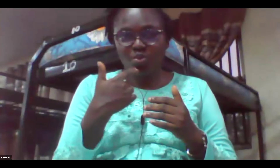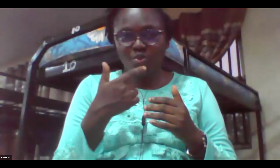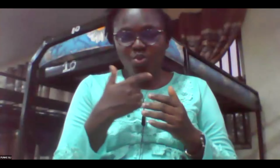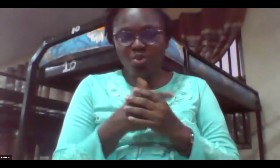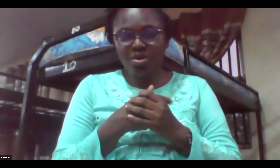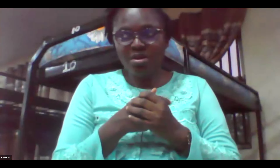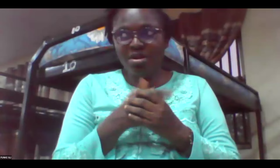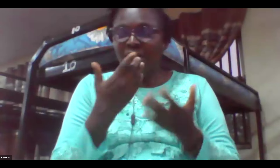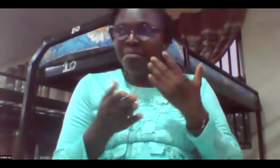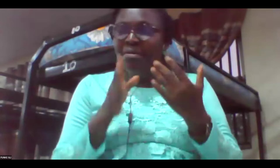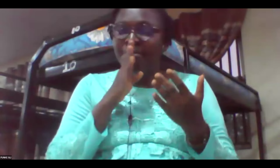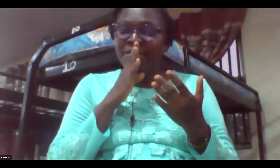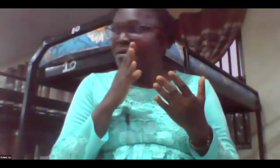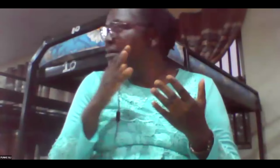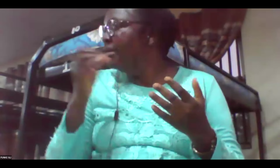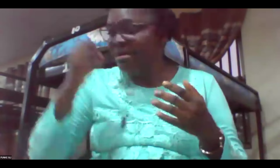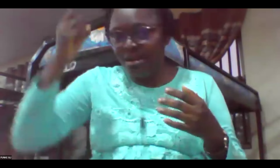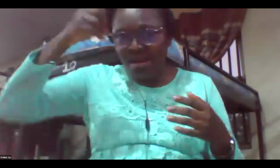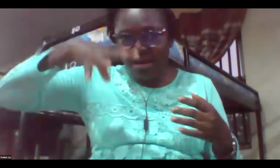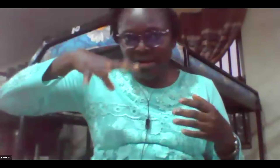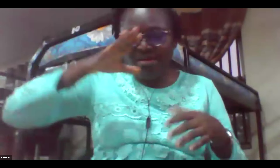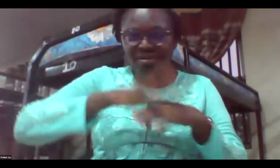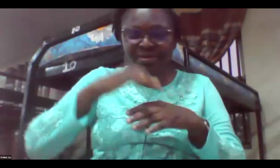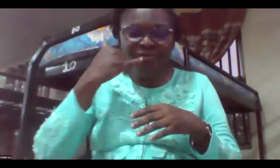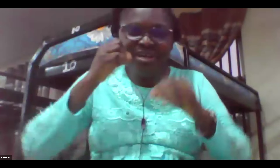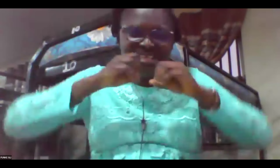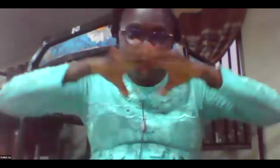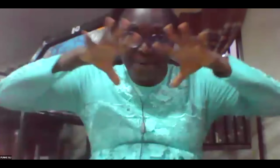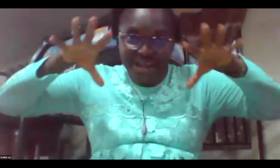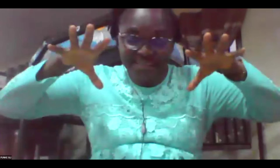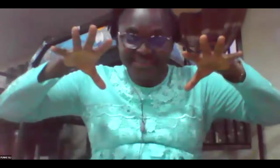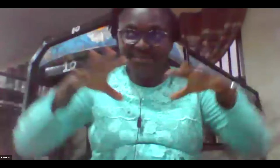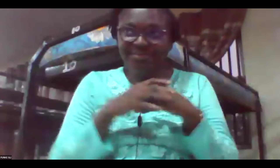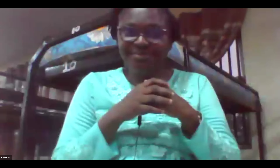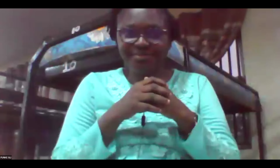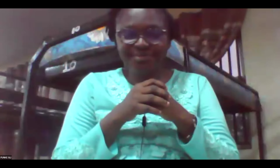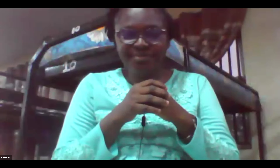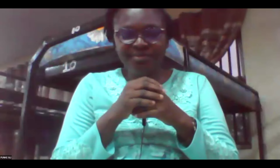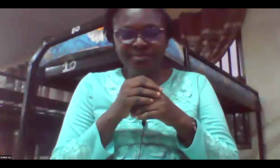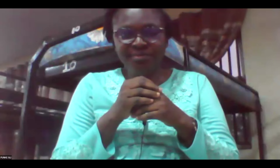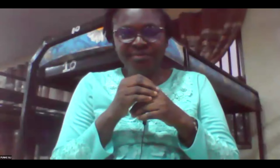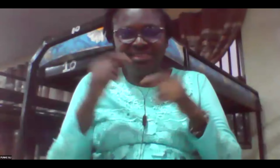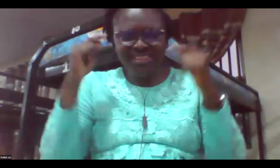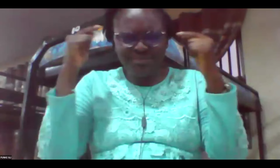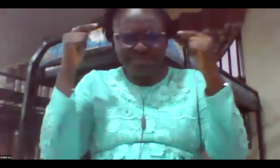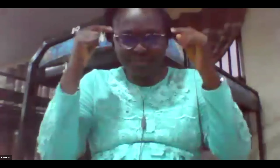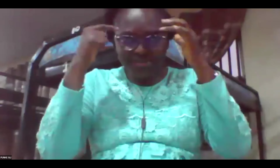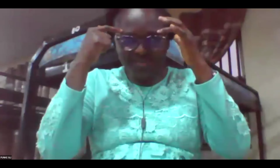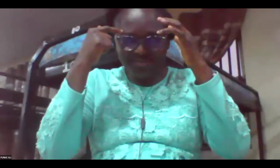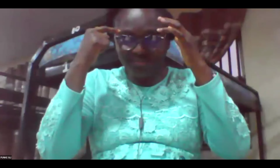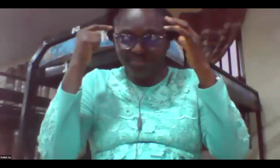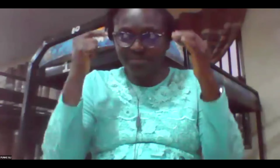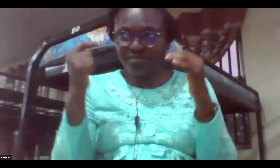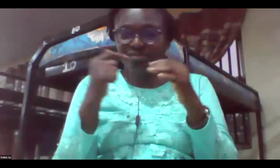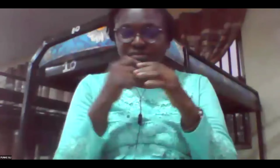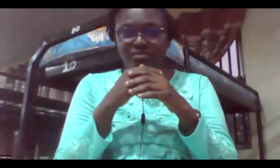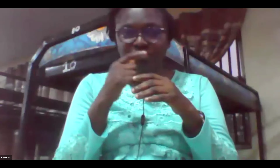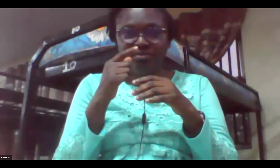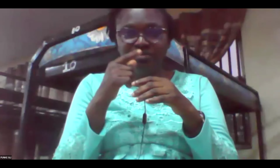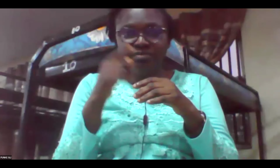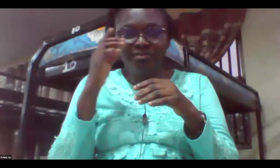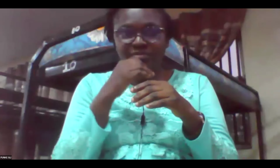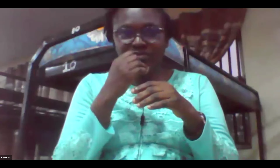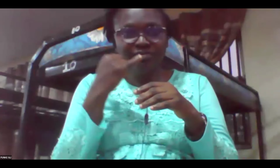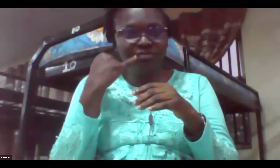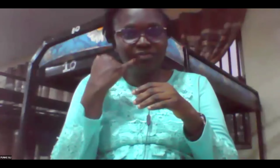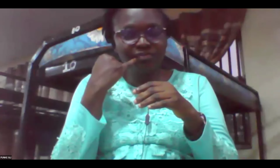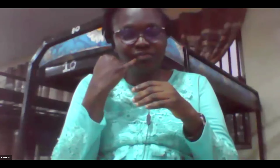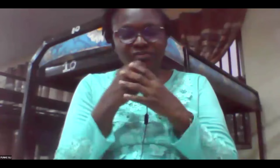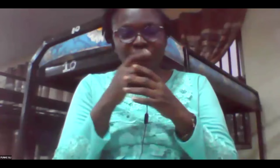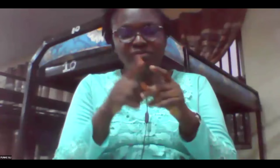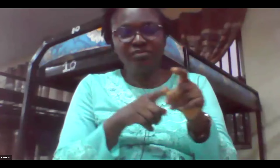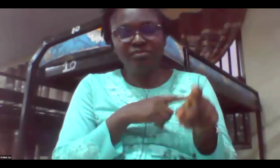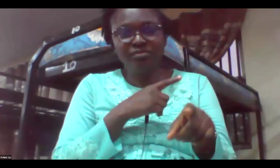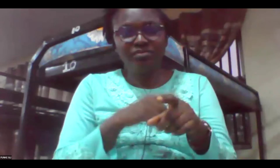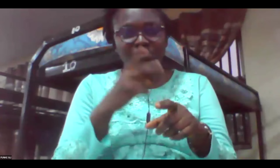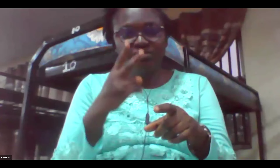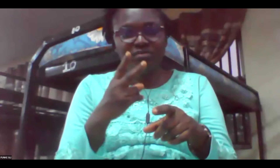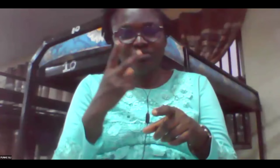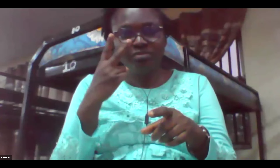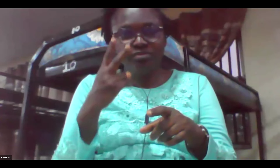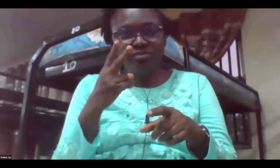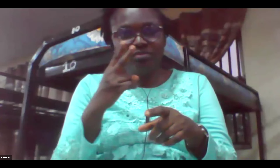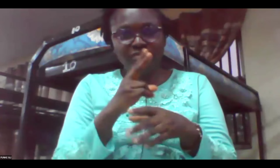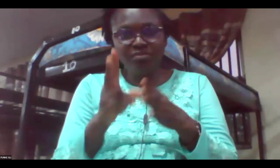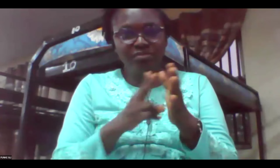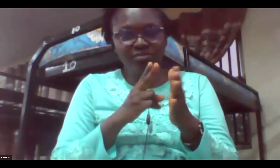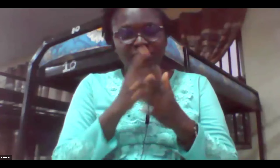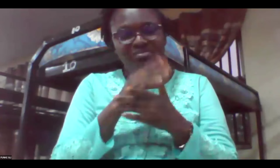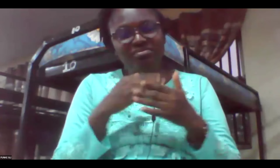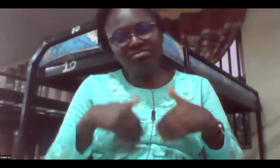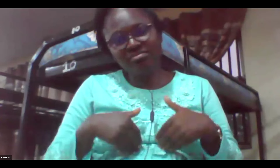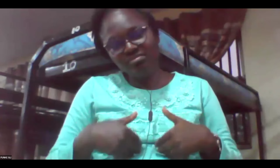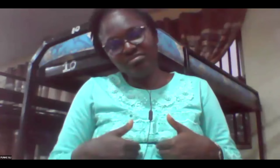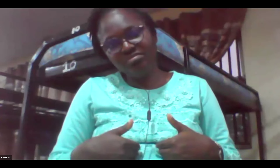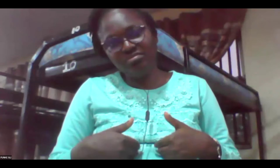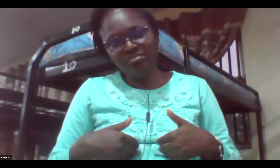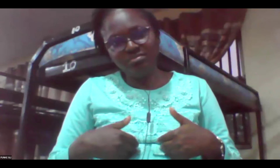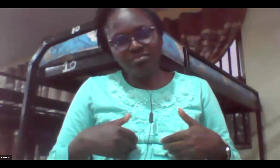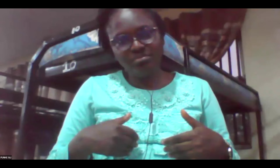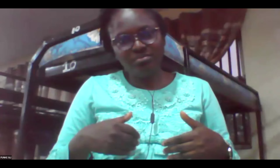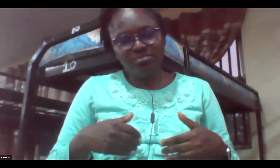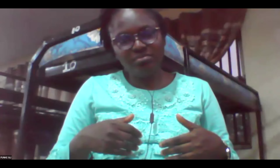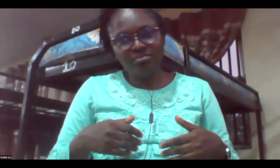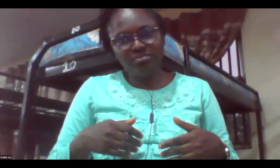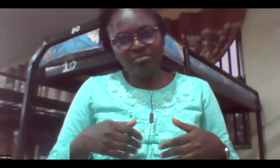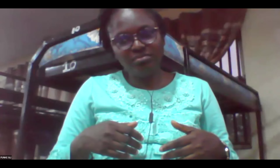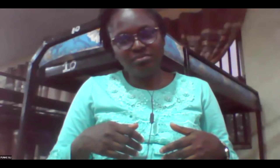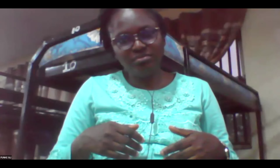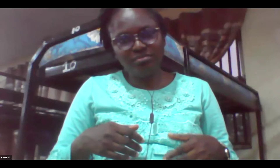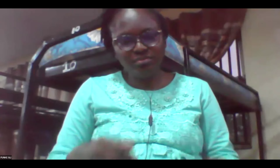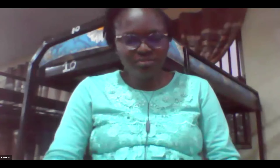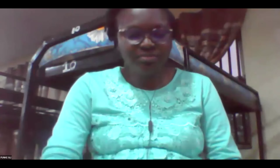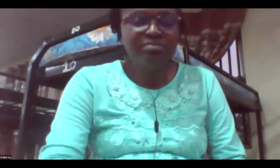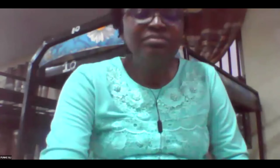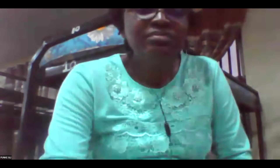maybe the light ray on your phone is bright, you know, it's pins your eyes. Because, you know, since you're gonna be using your device, it's, you know, for a long like 1 h, 2 h, you know, some people will react. Okay, I will respond to you. So let me just say this.